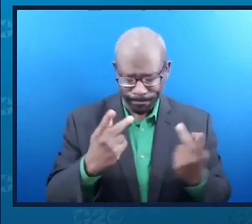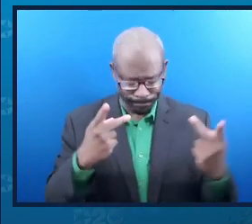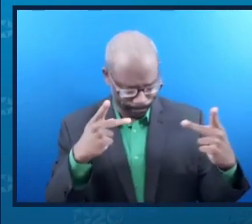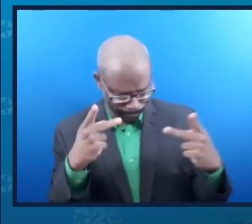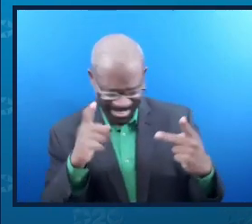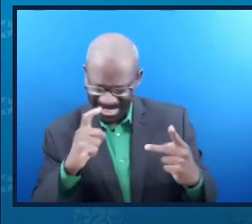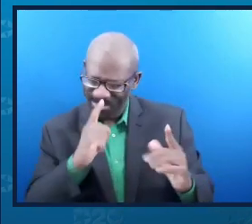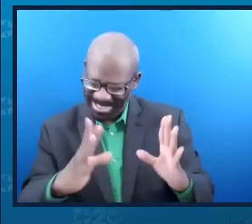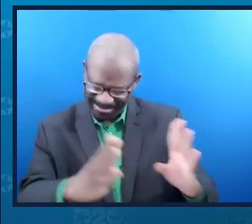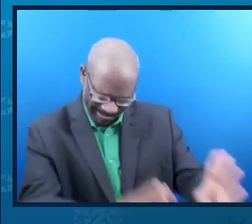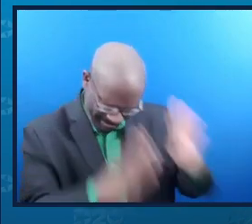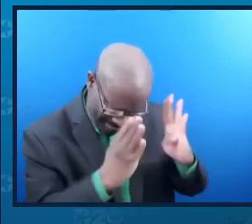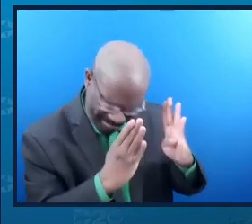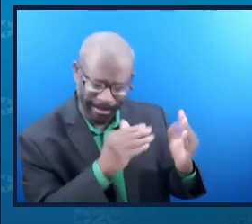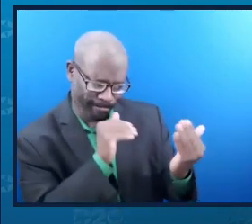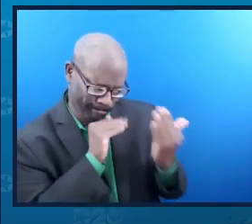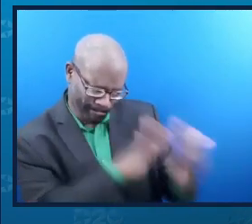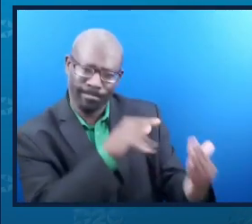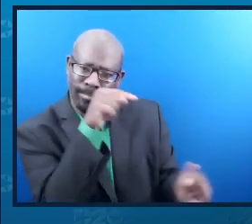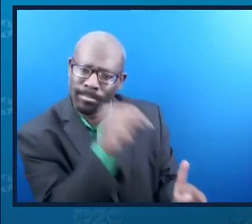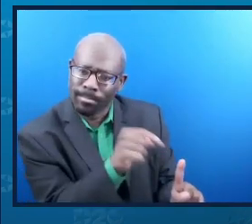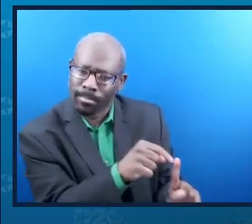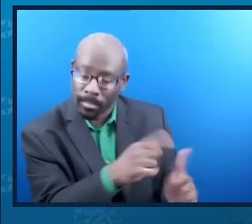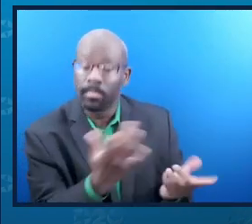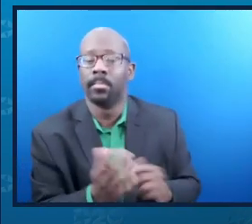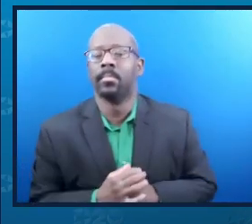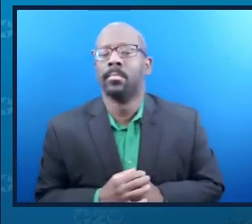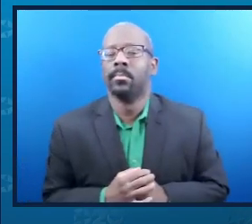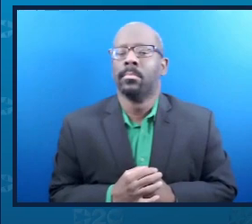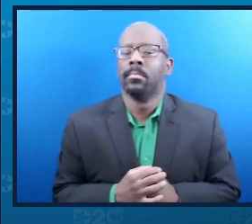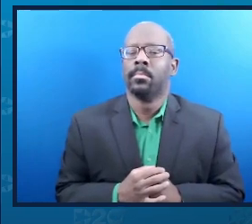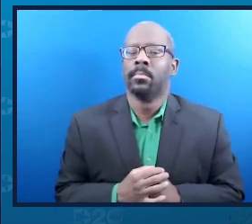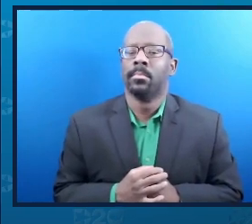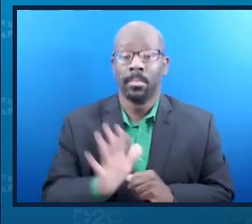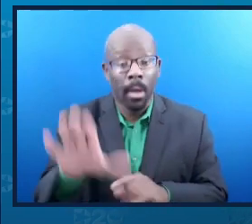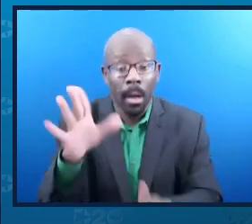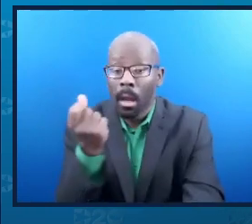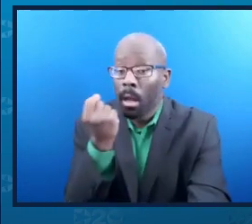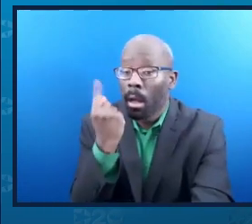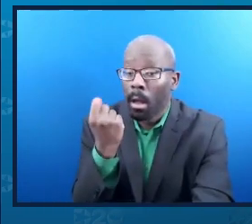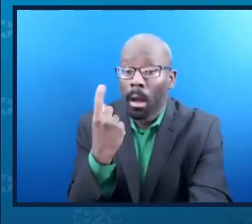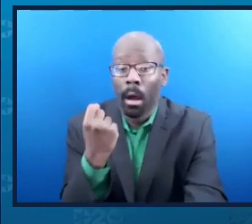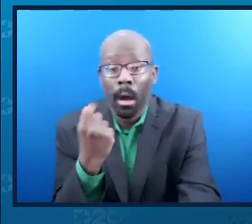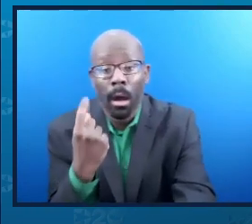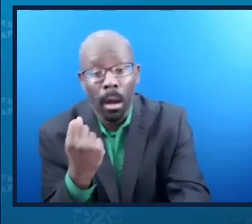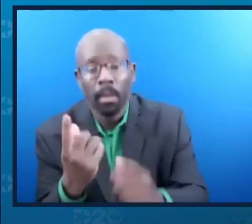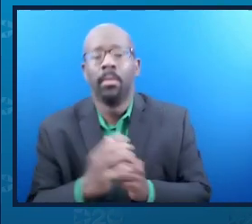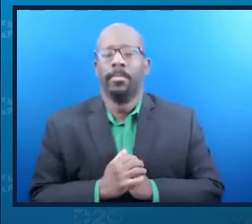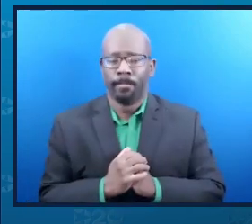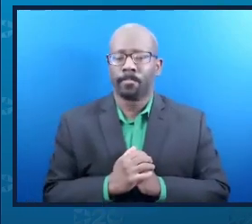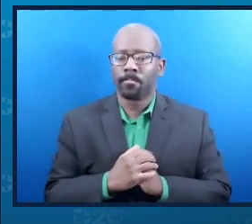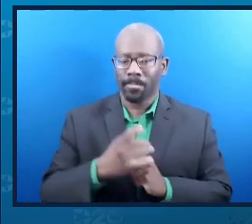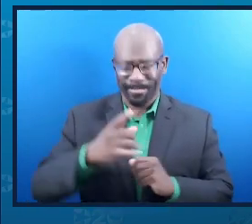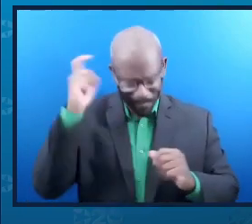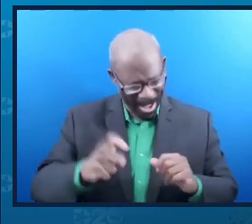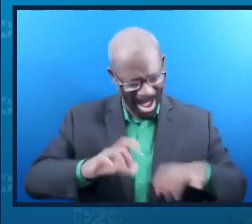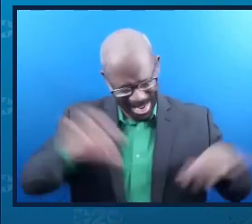WE NO LONGER ANY TIME TO LEAD. OUR GENERATION WILL BEAR THE BURDEN OF PAST MISTAKES BUT WE STAND TO BENEFIT MOST FROM